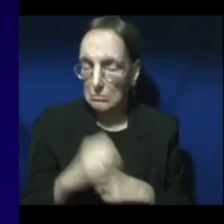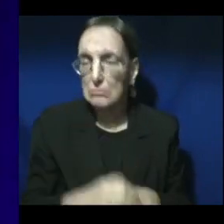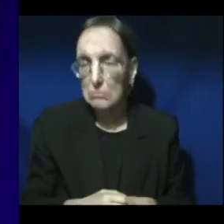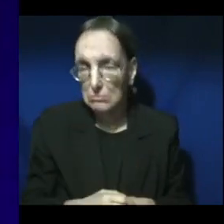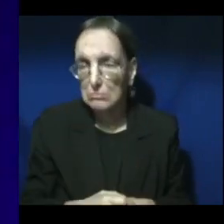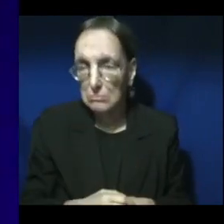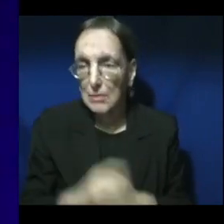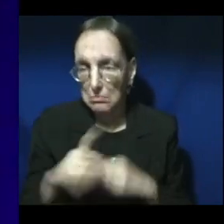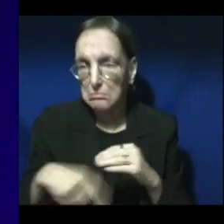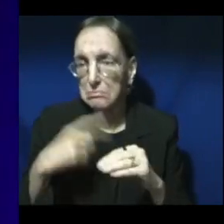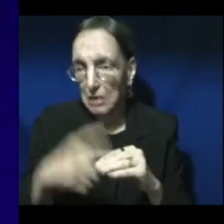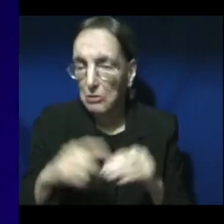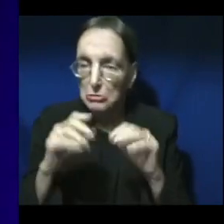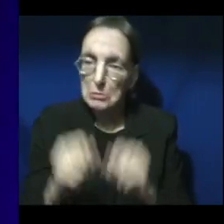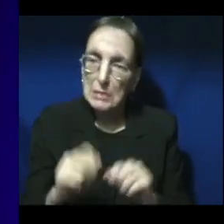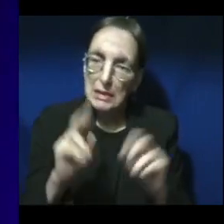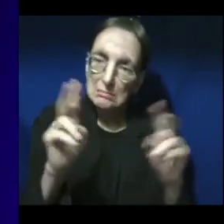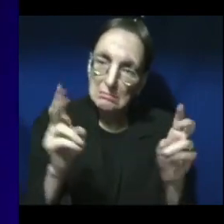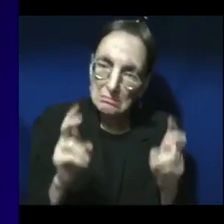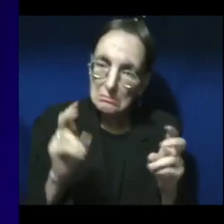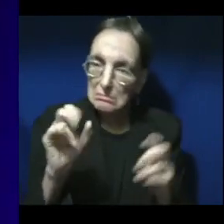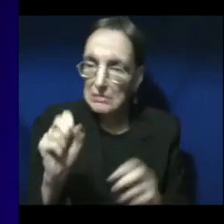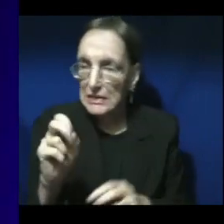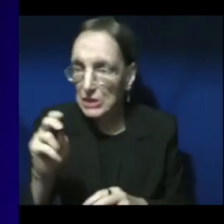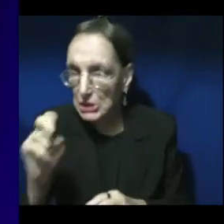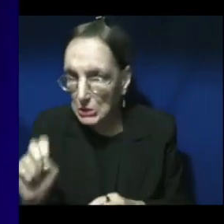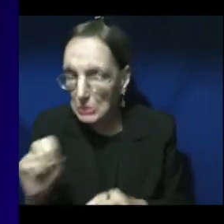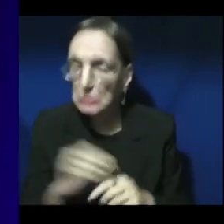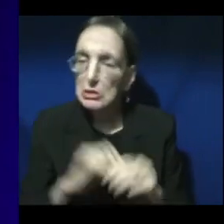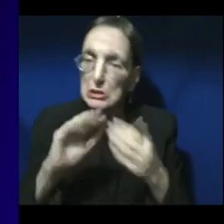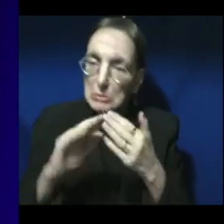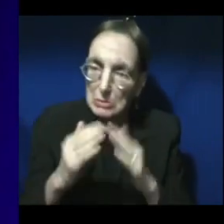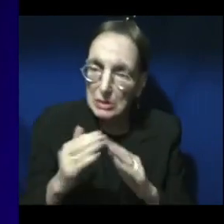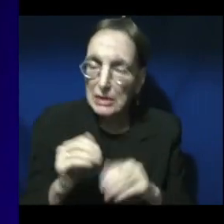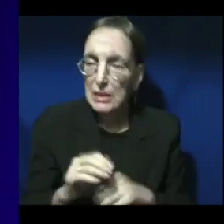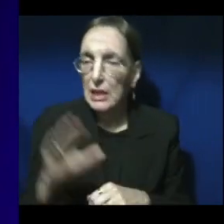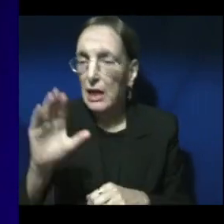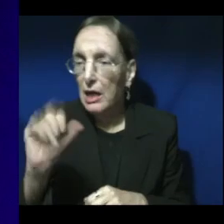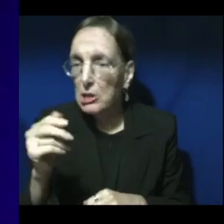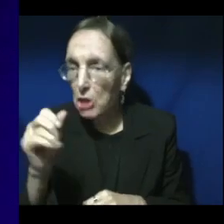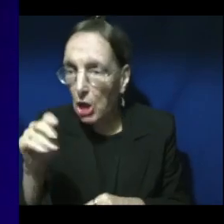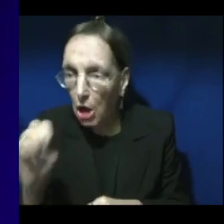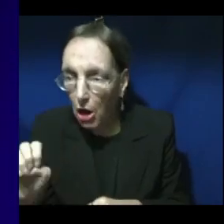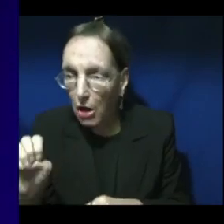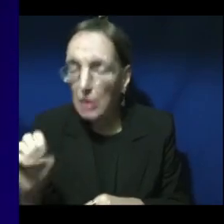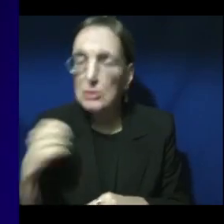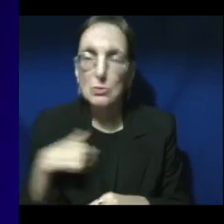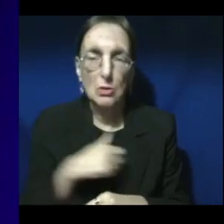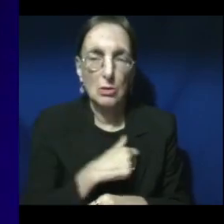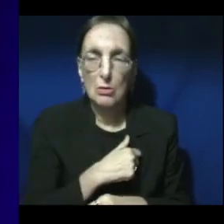it might be a cause, and we are all doing amazing work to help get the word out about that thing,